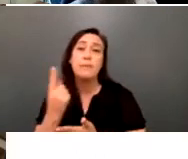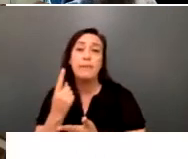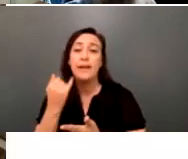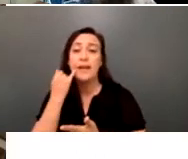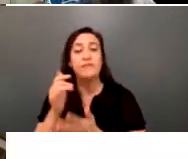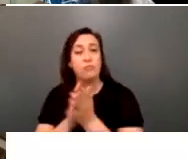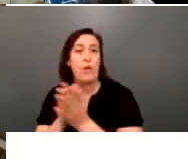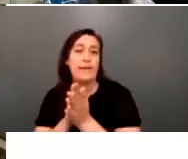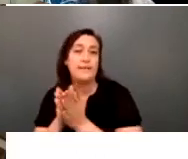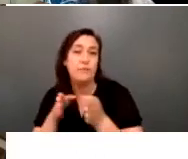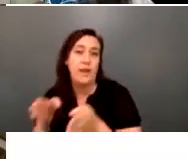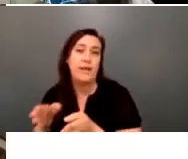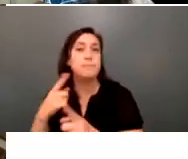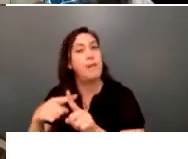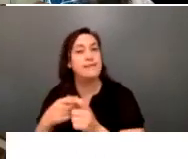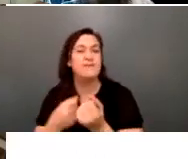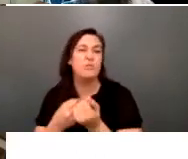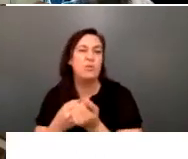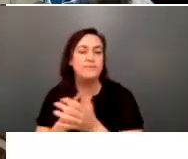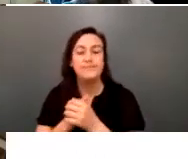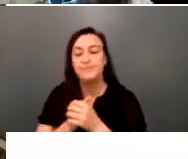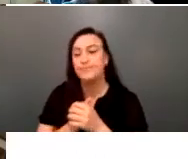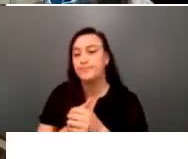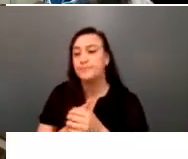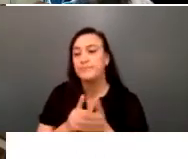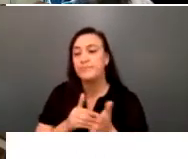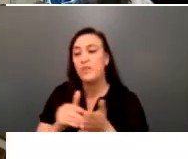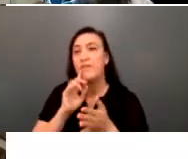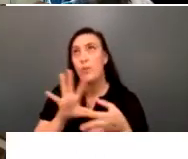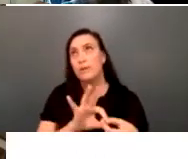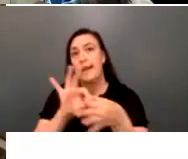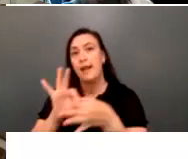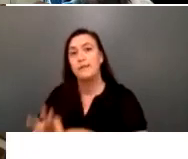Those are positive supports and a lot of times we connect that to behaviors and bad behaviors